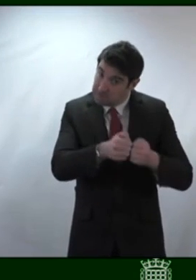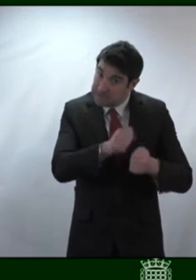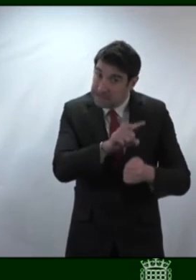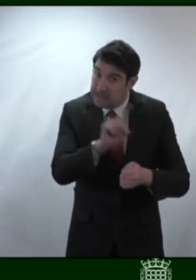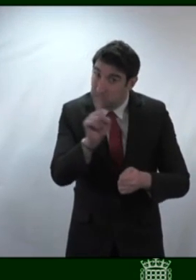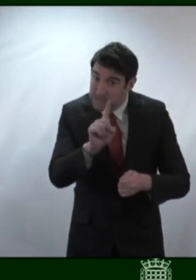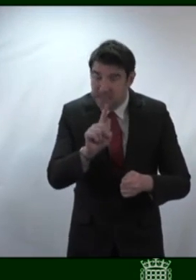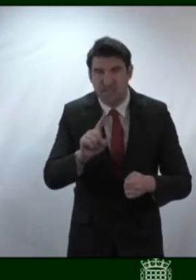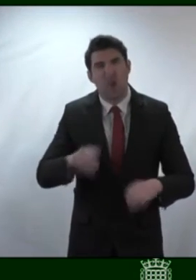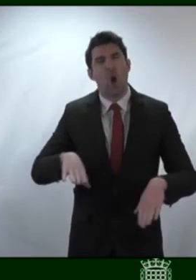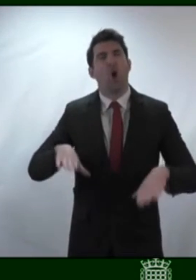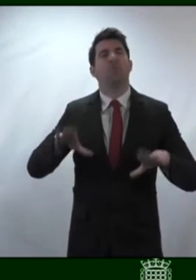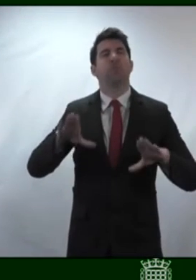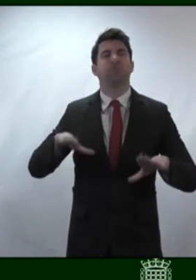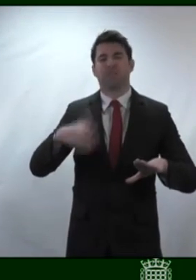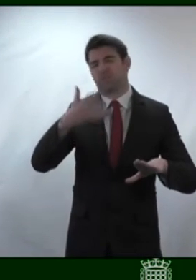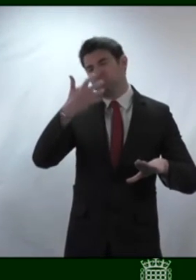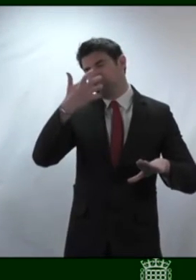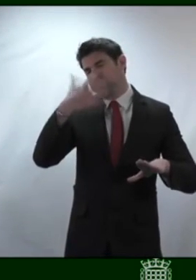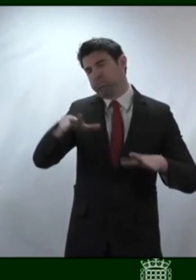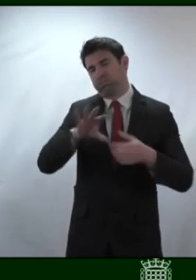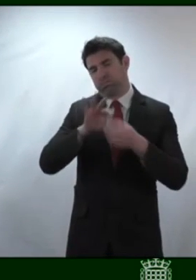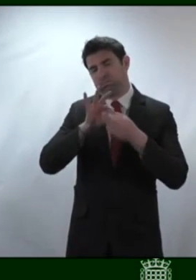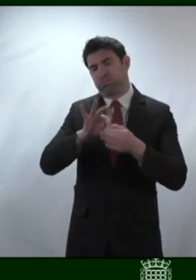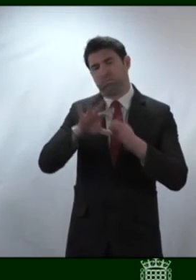opportunities ahead of it? >> The Prime Minister